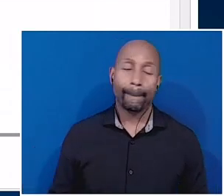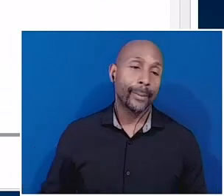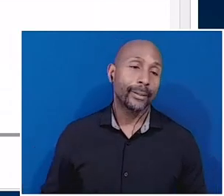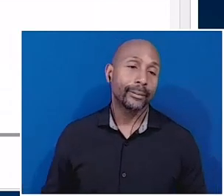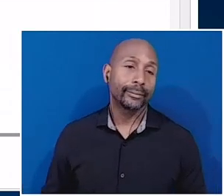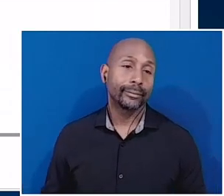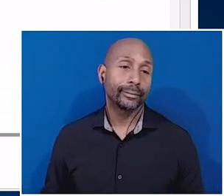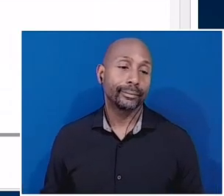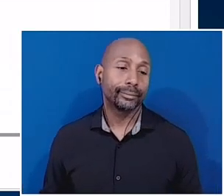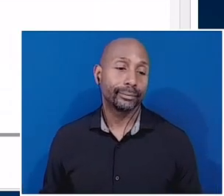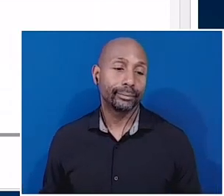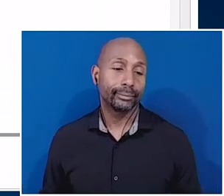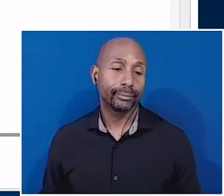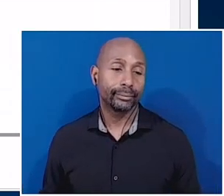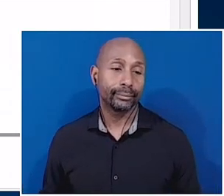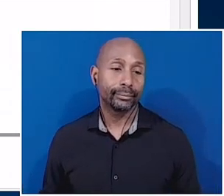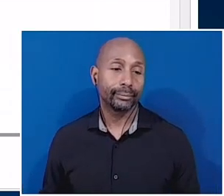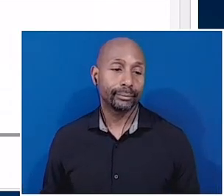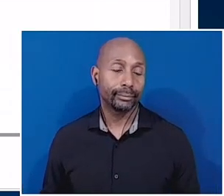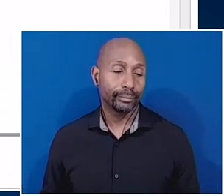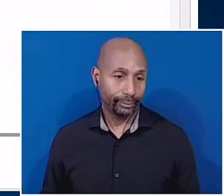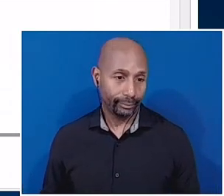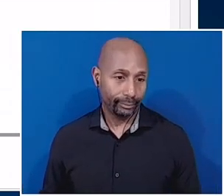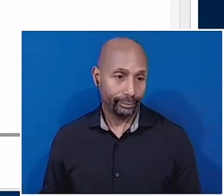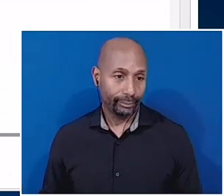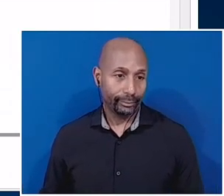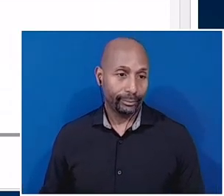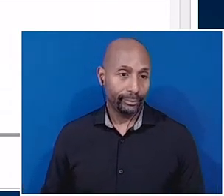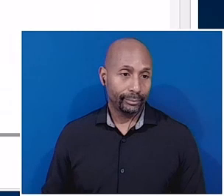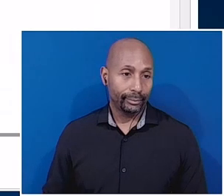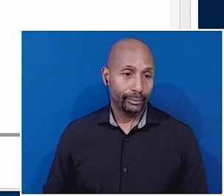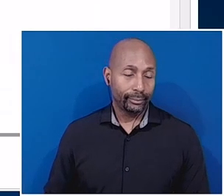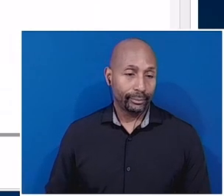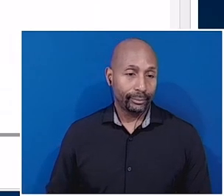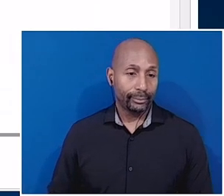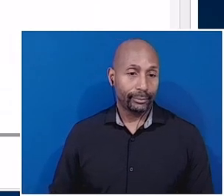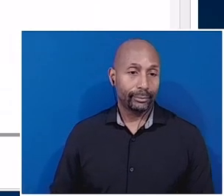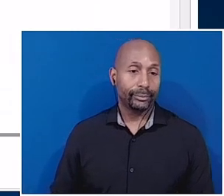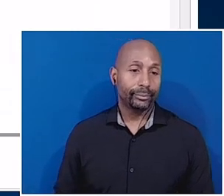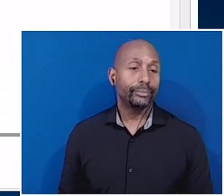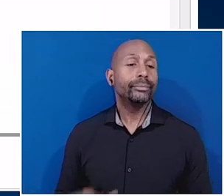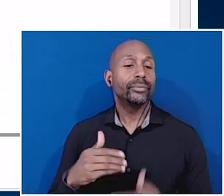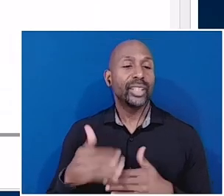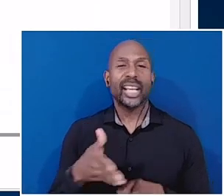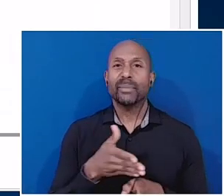I think that is the next major change. And if we could hold right there, I don't